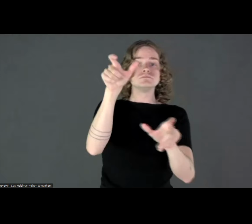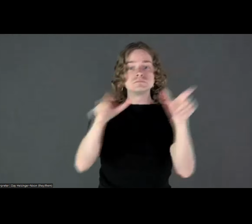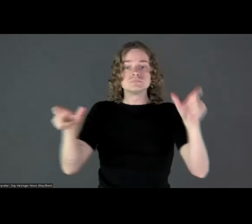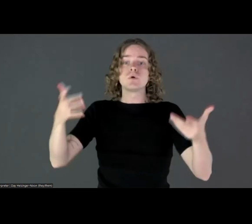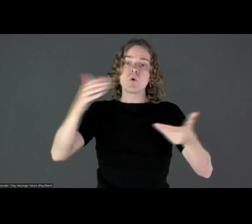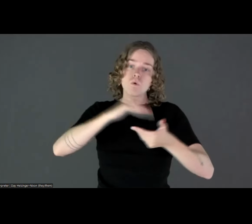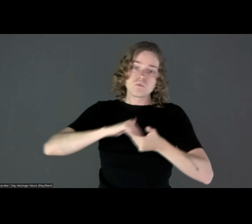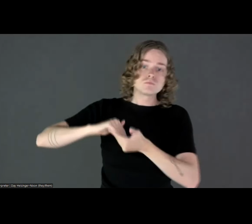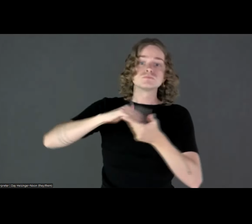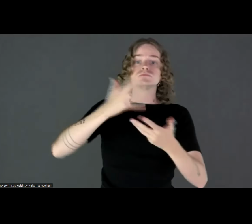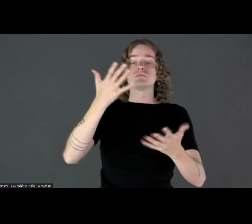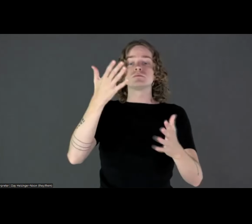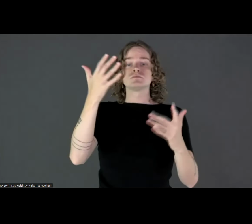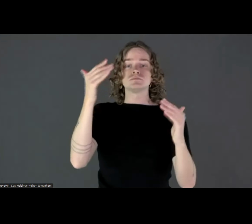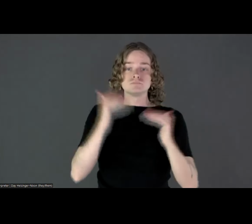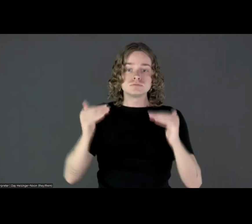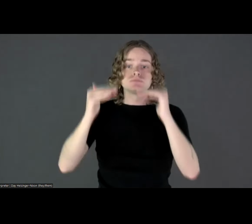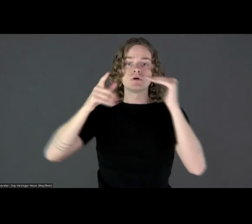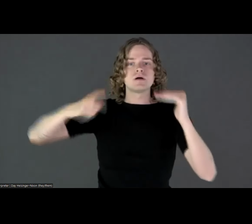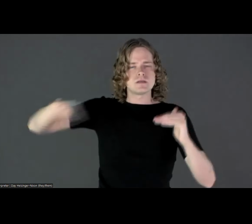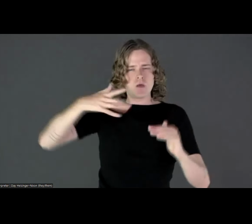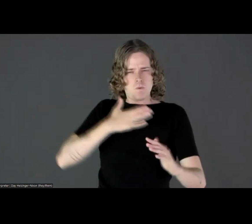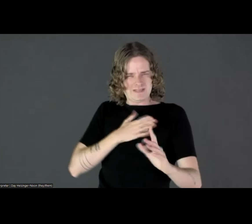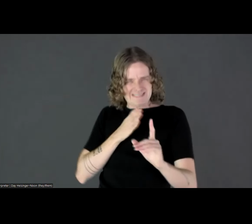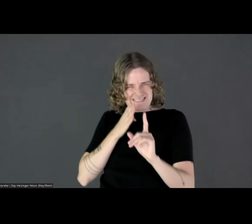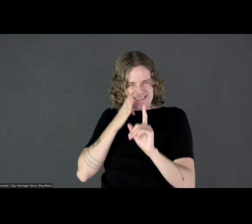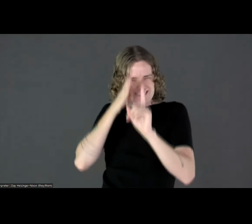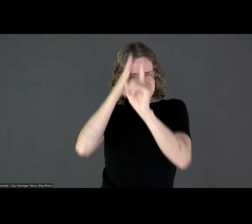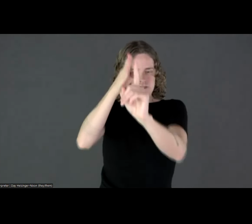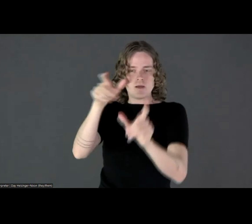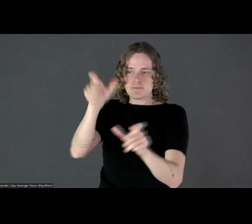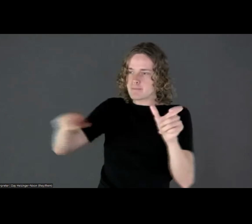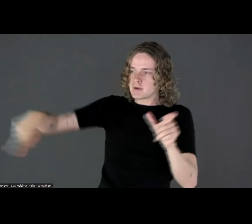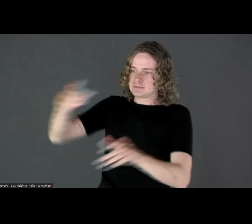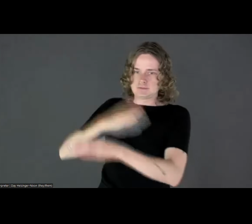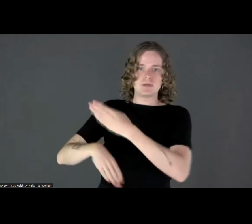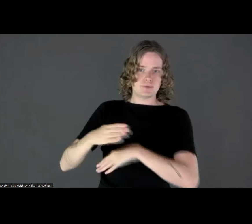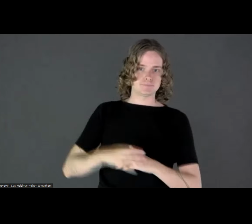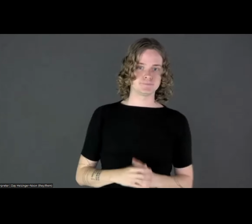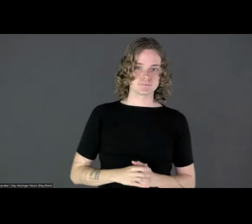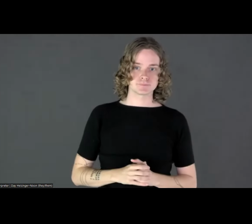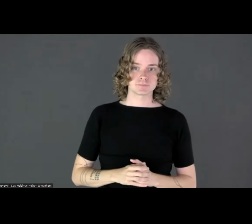Coming back to our experience over the last year, EDF and members have certainly been approached by